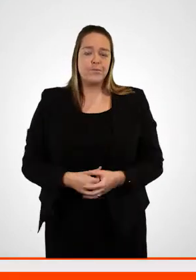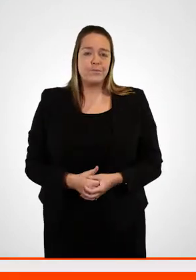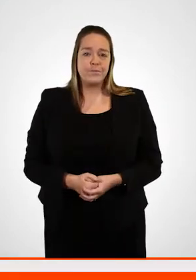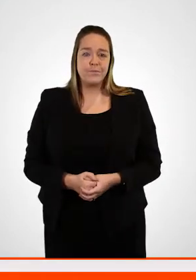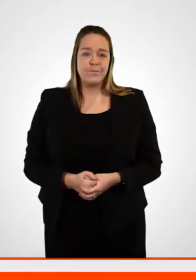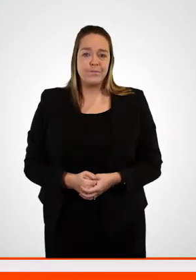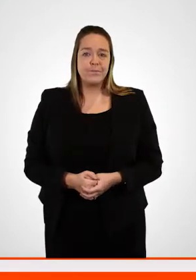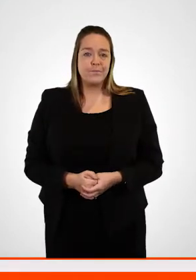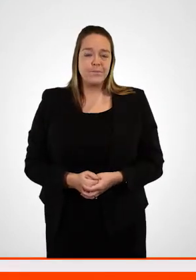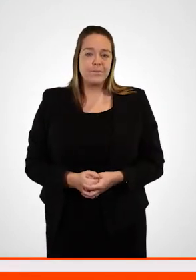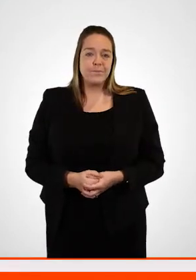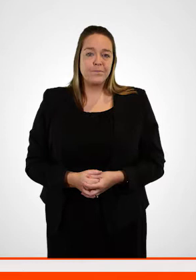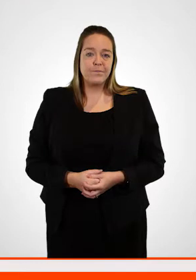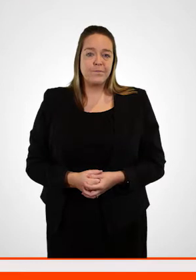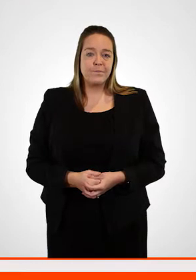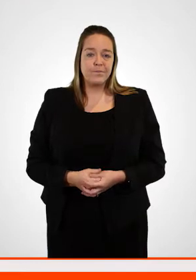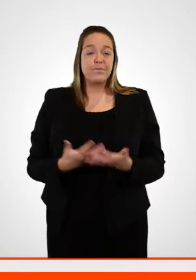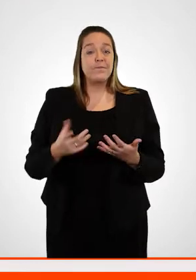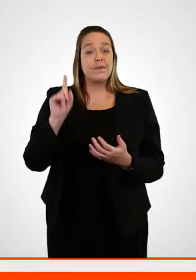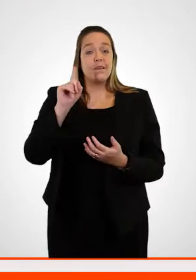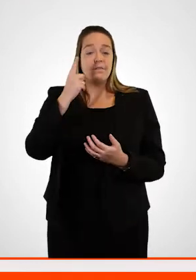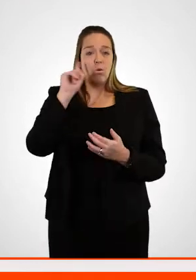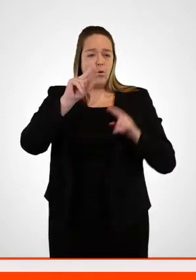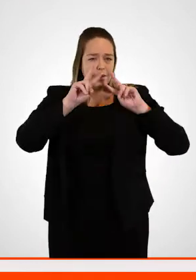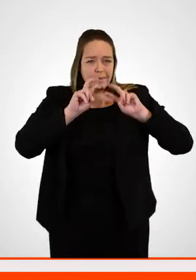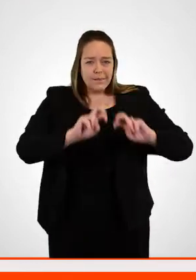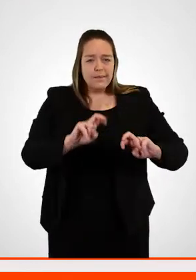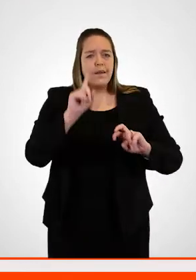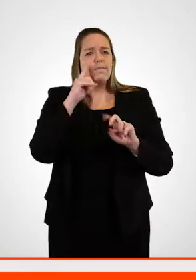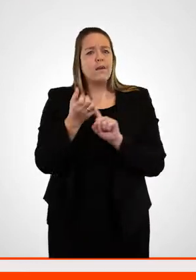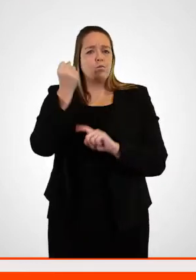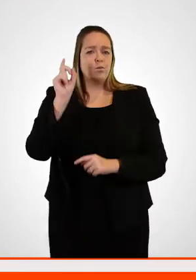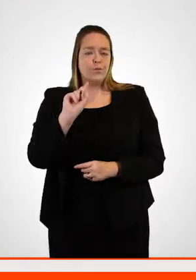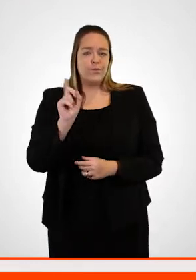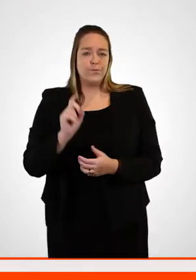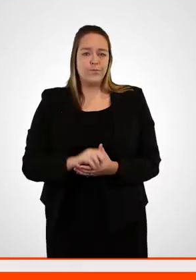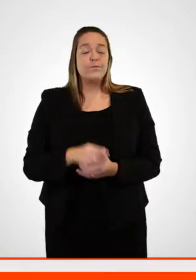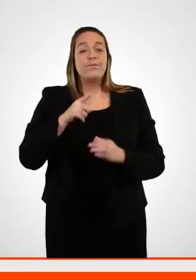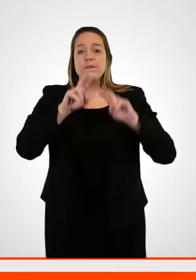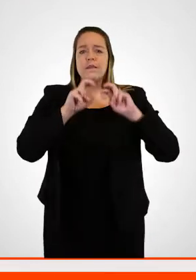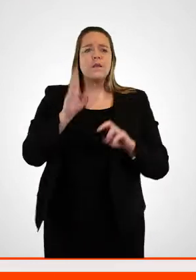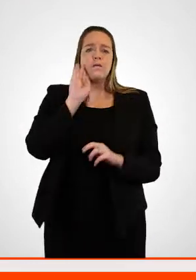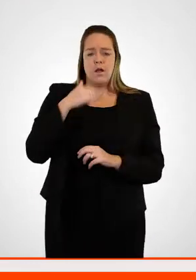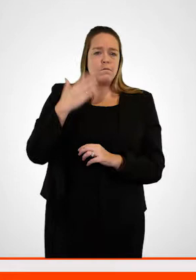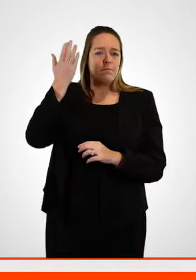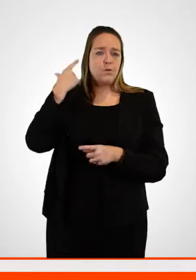All right, so let me share the study findings just to remind you. This was the study that I talked about in an earlier presentation